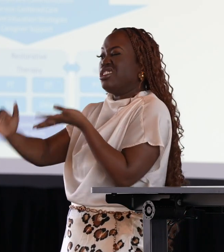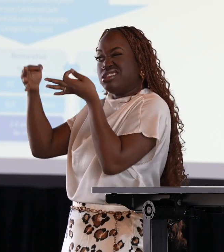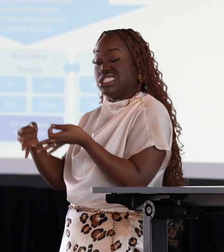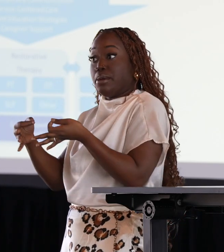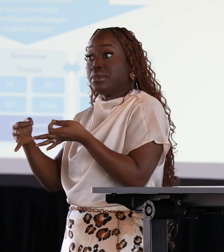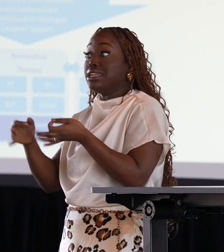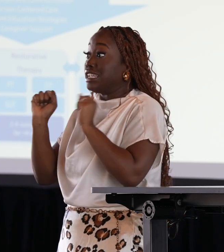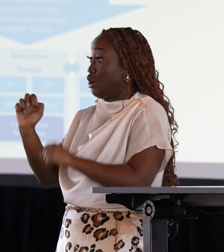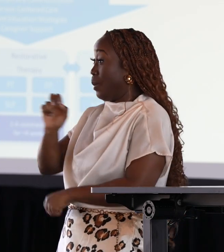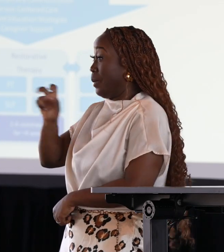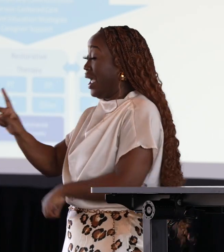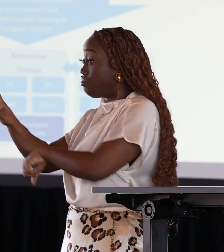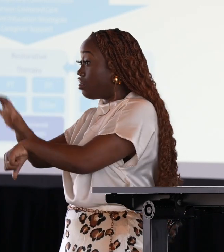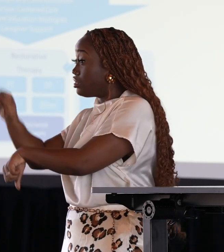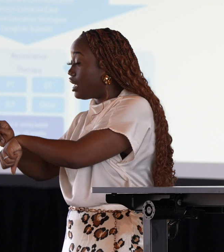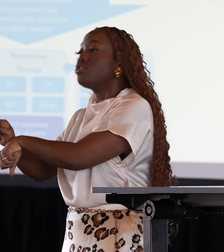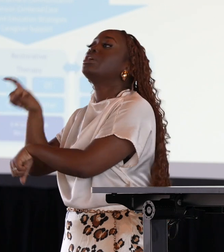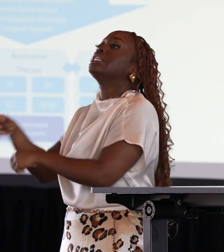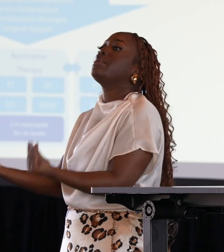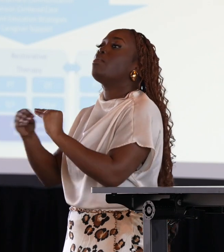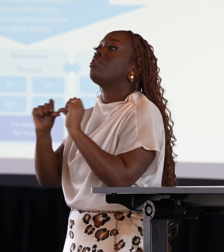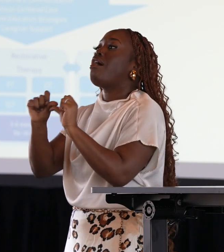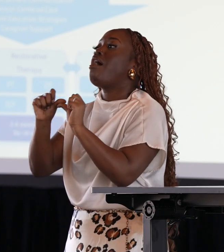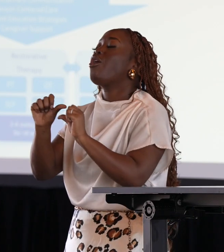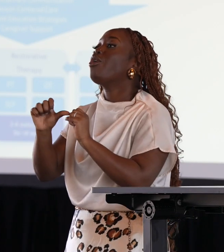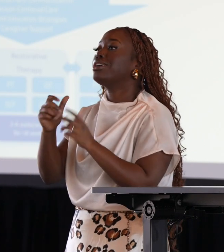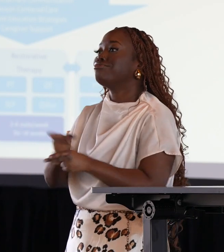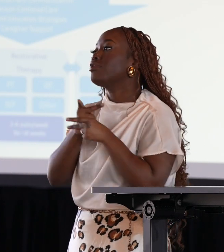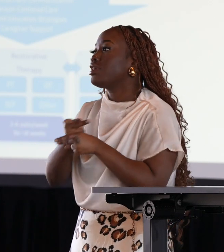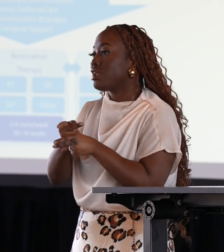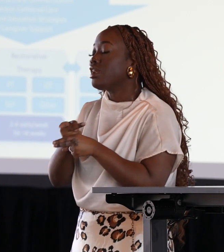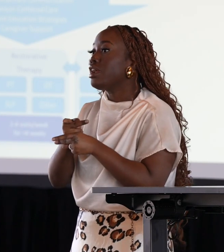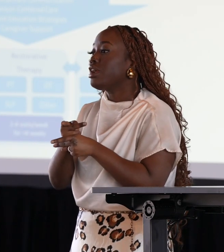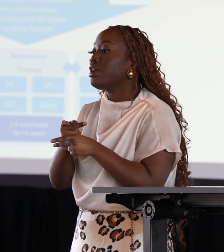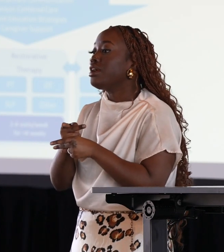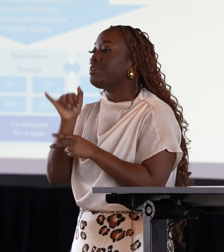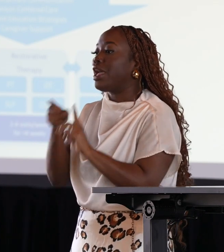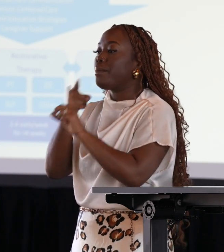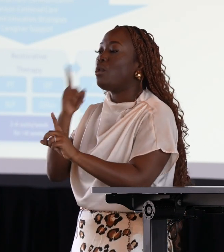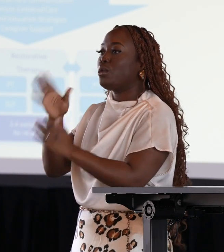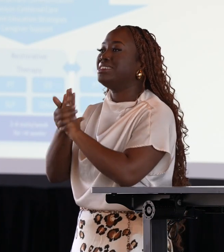they back to consultative or do they need more ongoing care? And maybe they advance at that point to skilled maintenance. The last